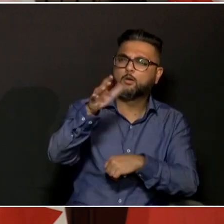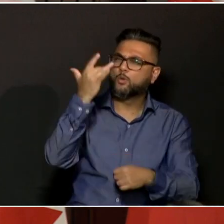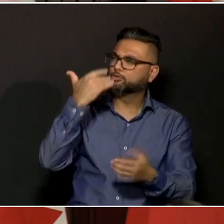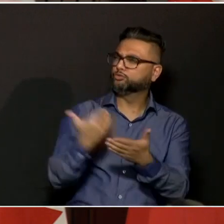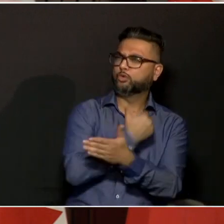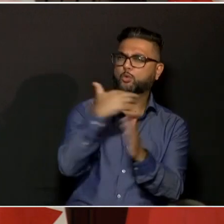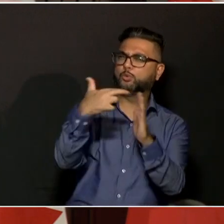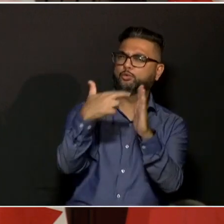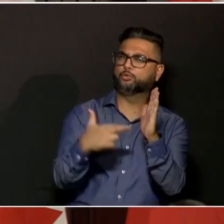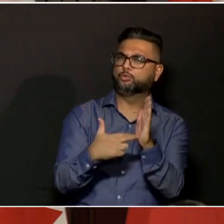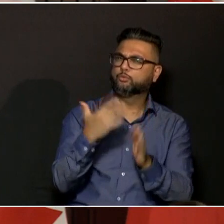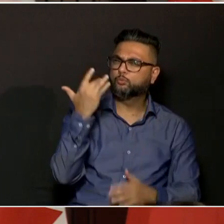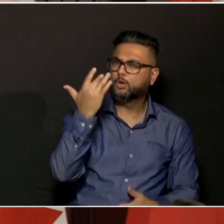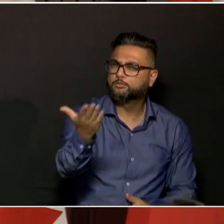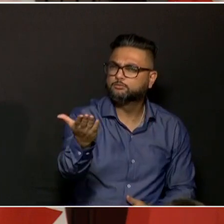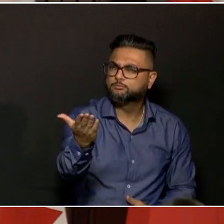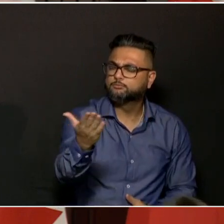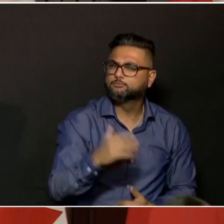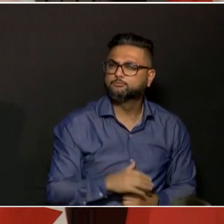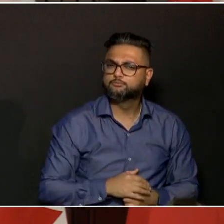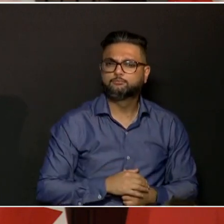your thinking on this?